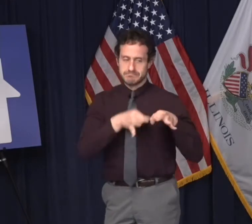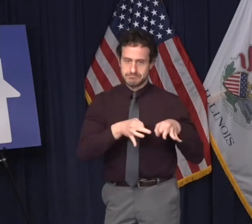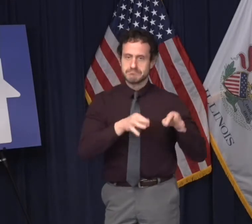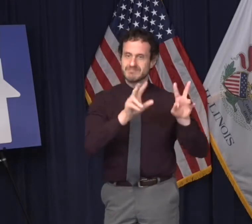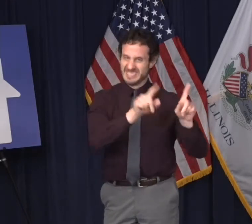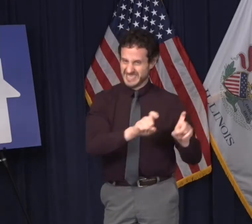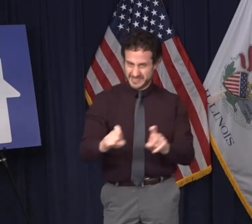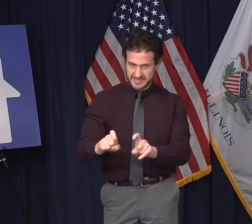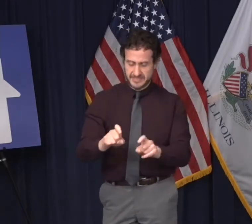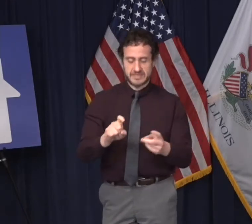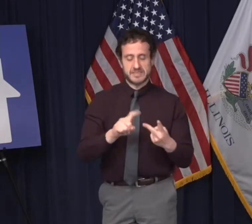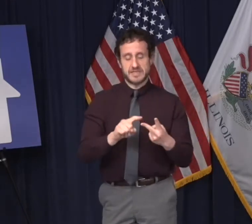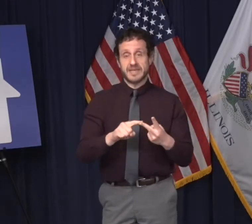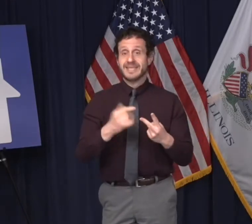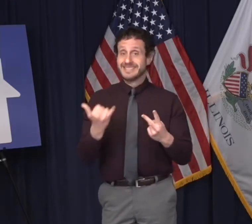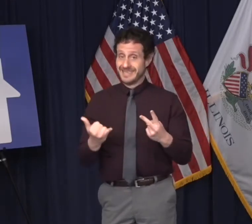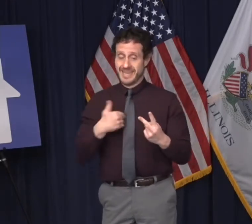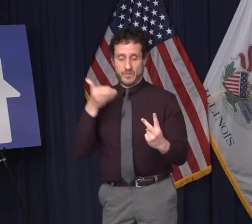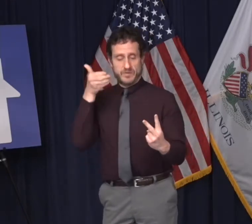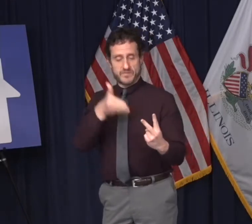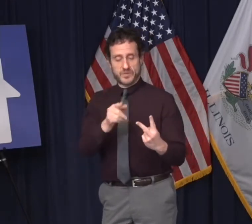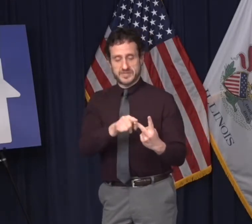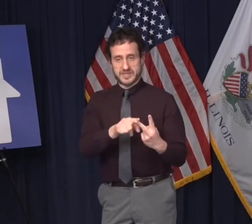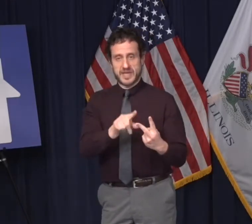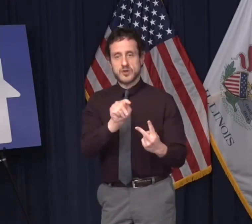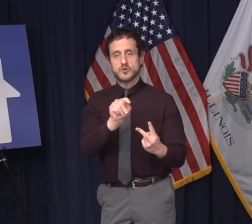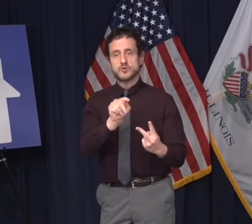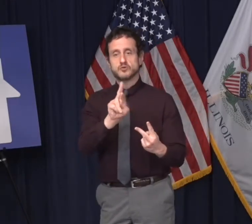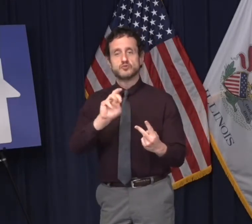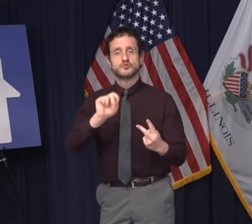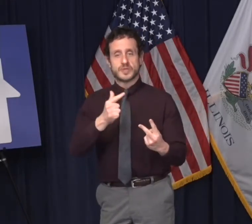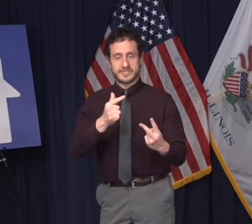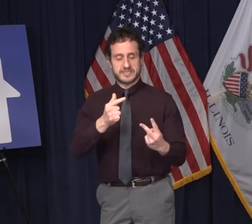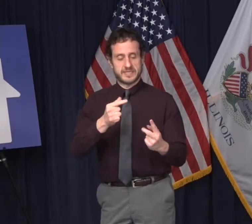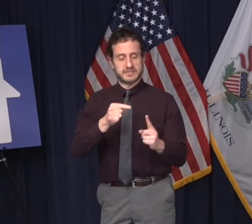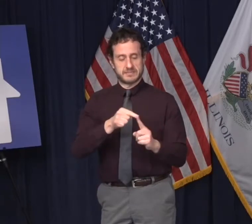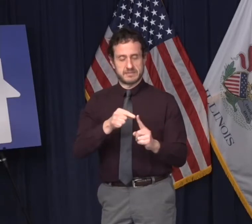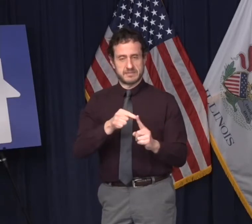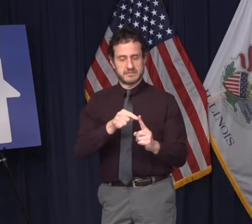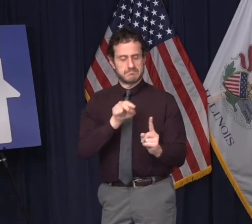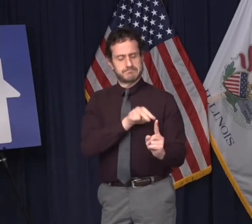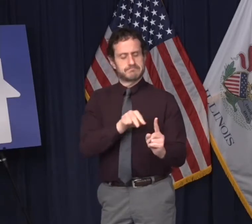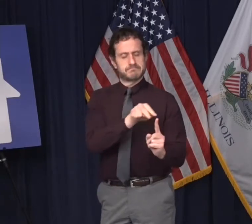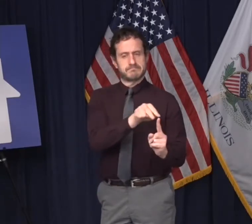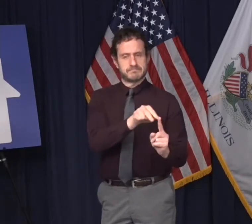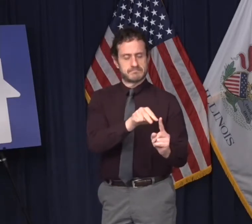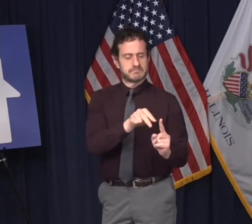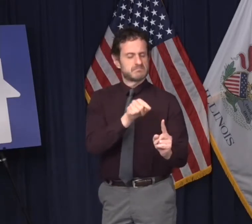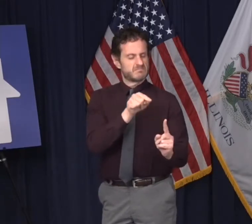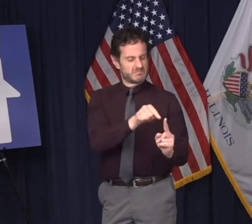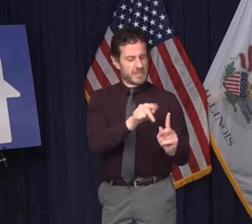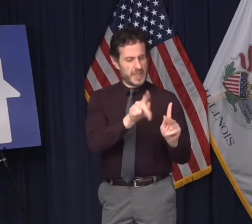FEW WEEKS, INCLUDING YESTERDAY, SO TODAY'S FOCUS IS ON THAT SECOND "T," TRACING.